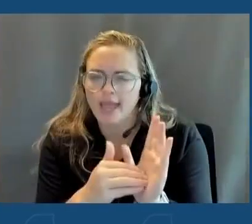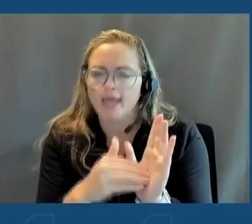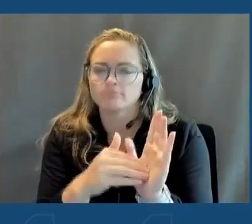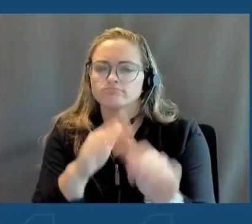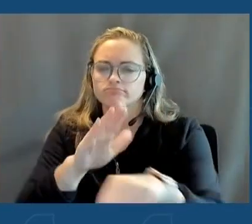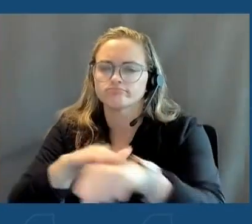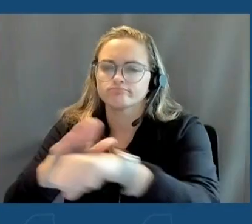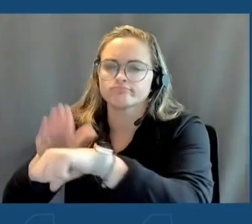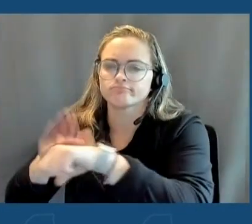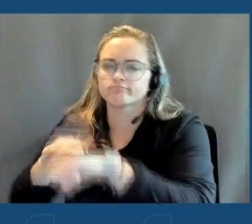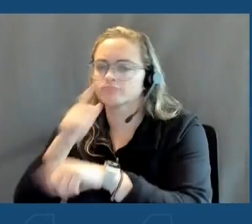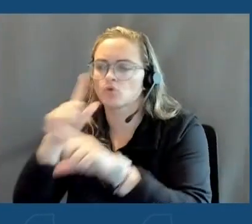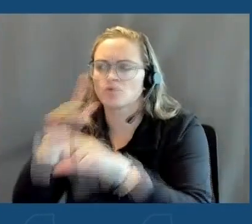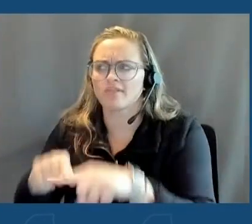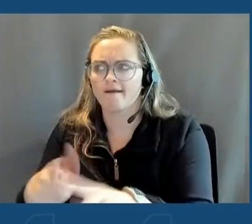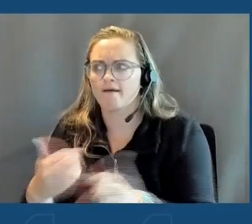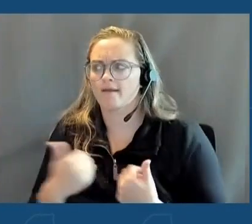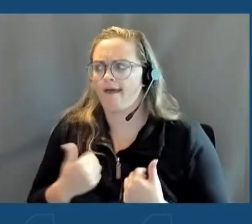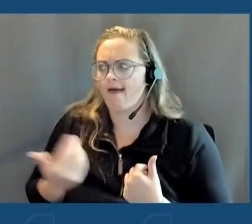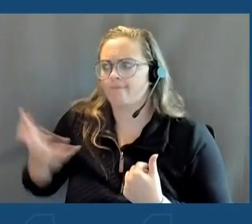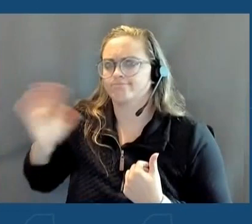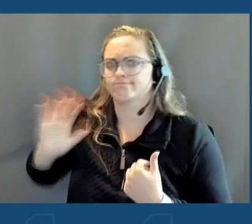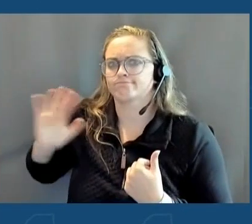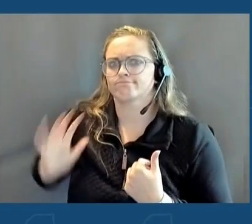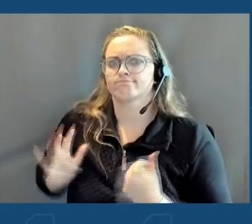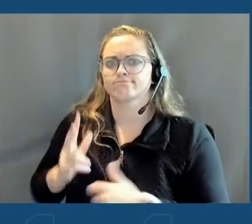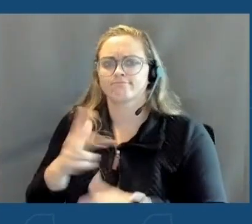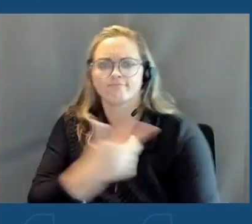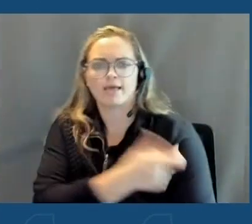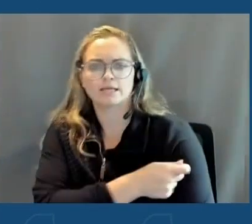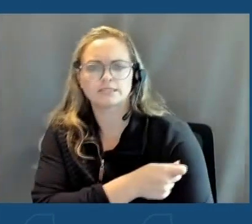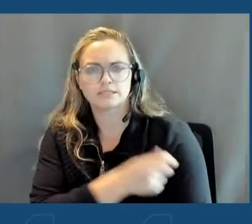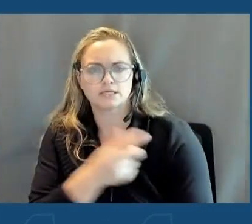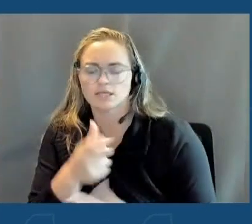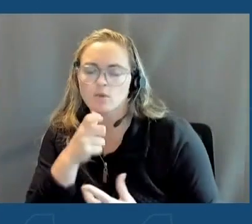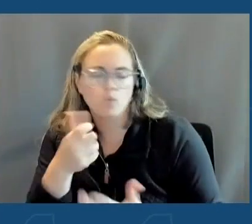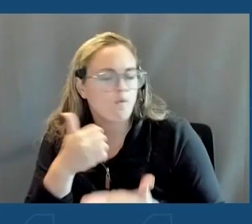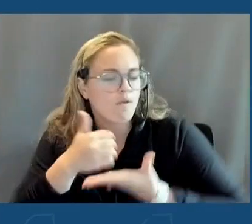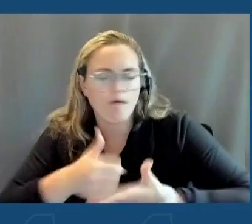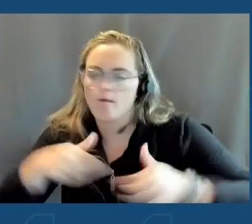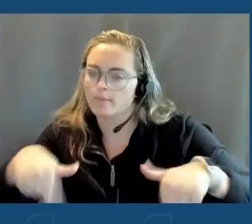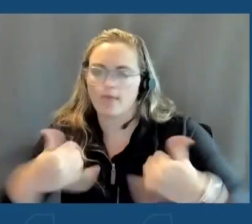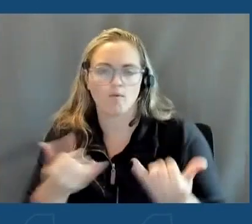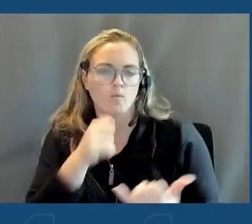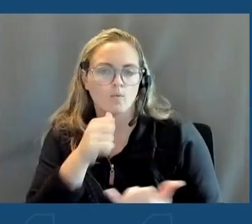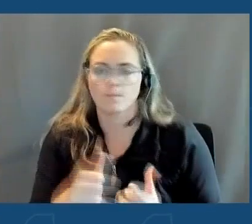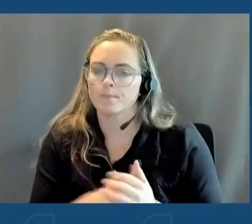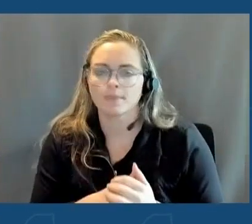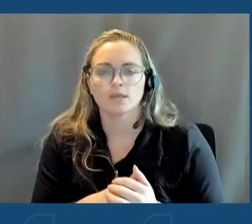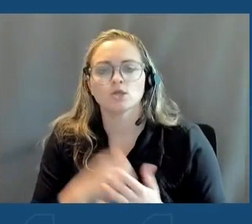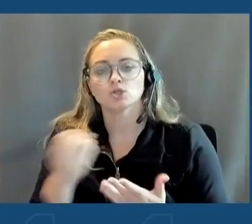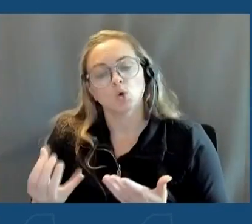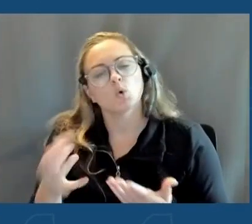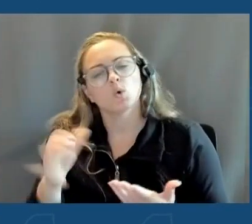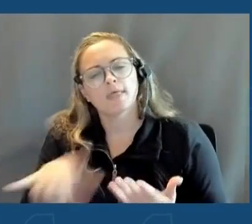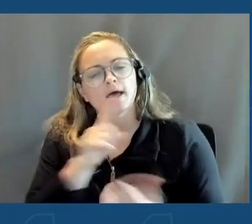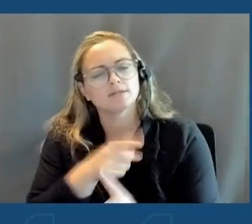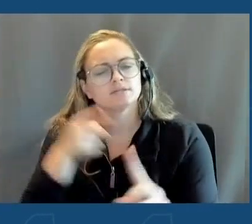THIS IS GET A VACCINE. IS COMING, IT WILL BE AVAILABLE SO LET'S USE IT. GET THE UPDATED VACCINE.